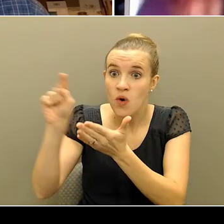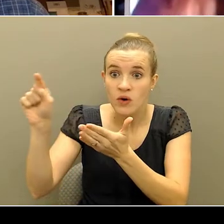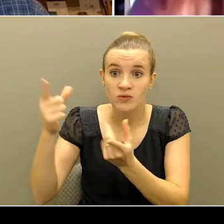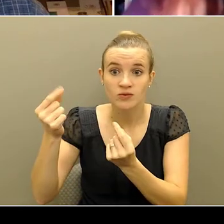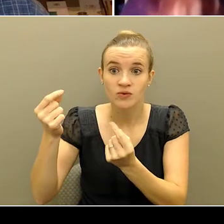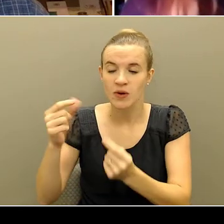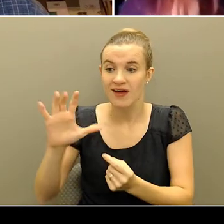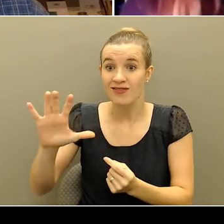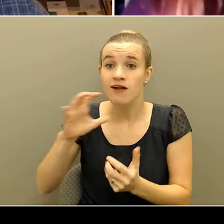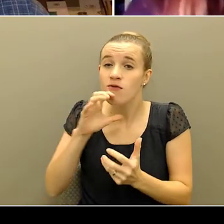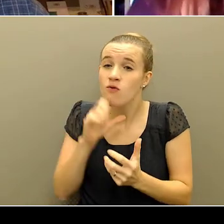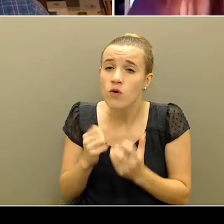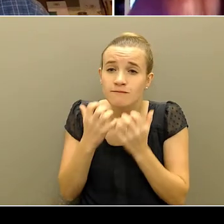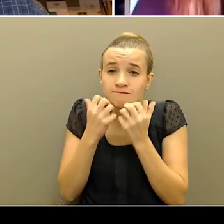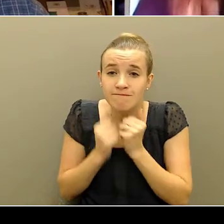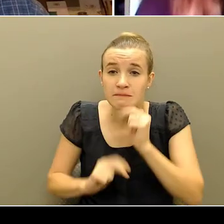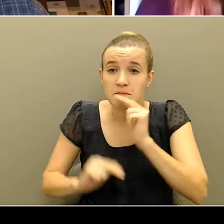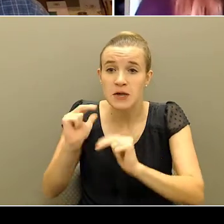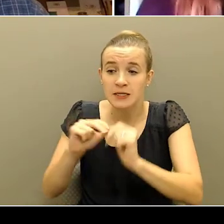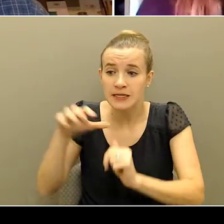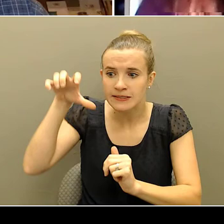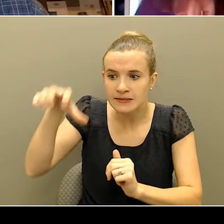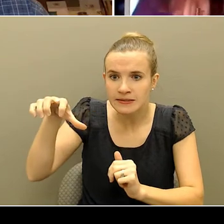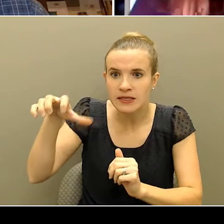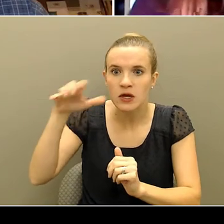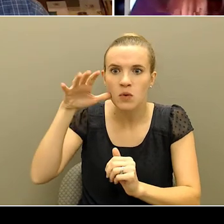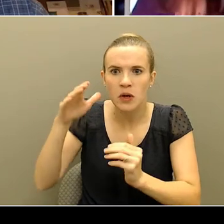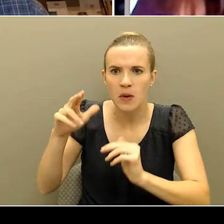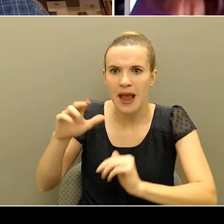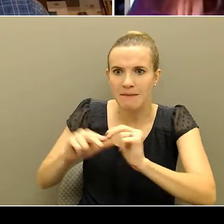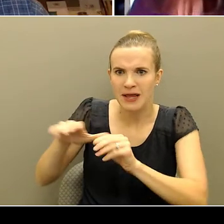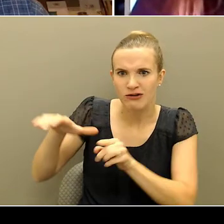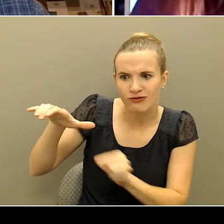appreciate your, you know, being being willing to kind of talk through some of